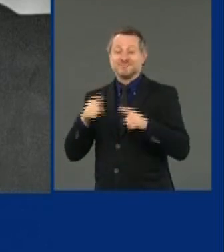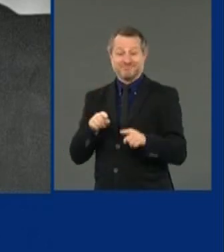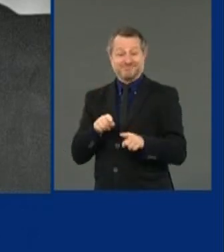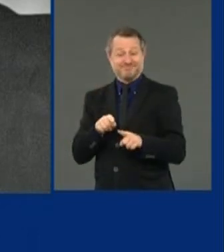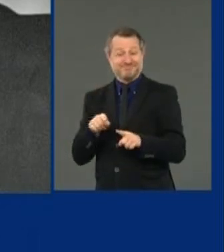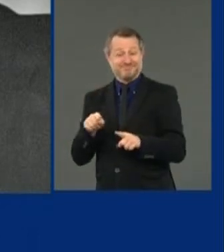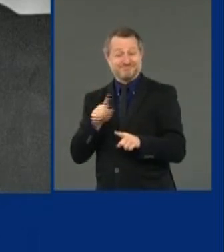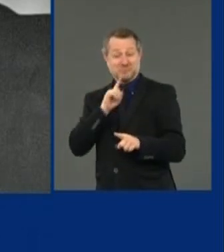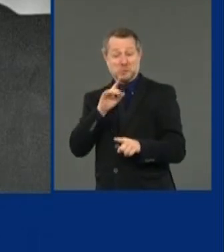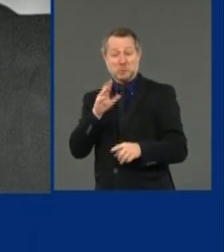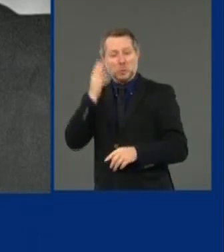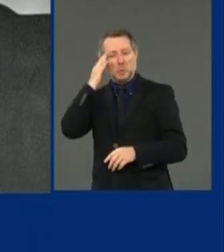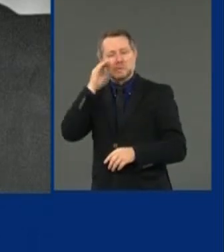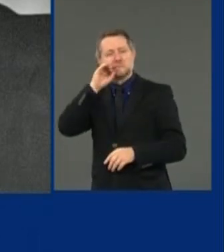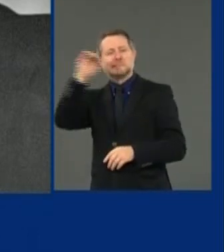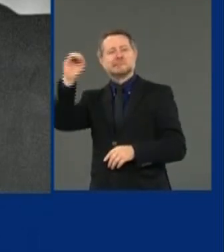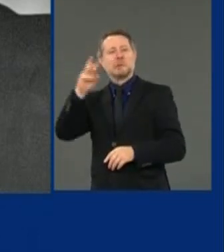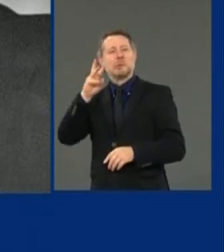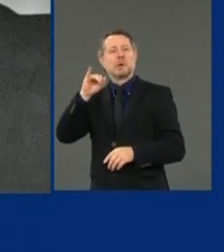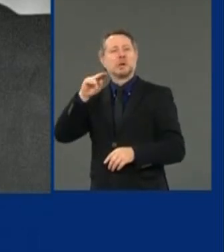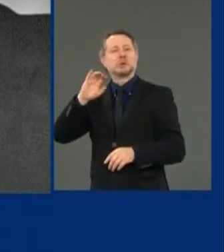WE HAVE GONE THROUGH, AND HOW